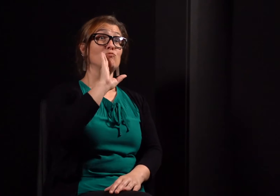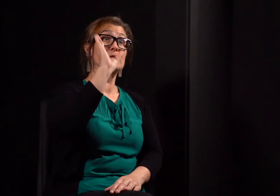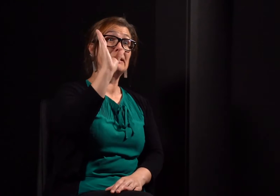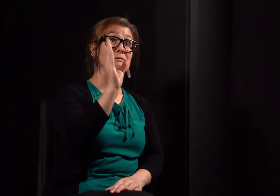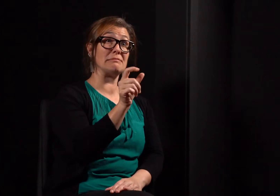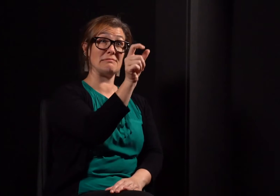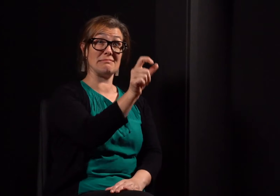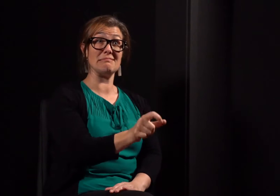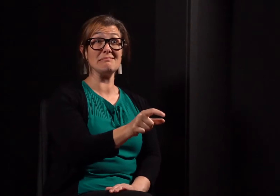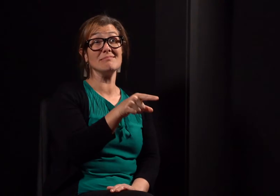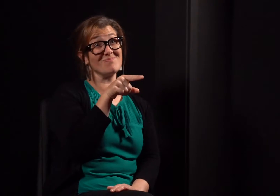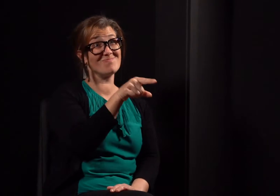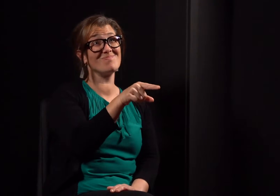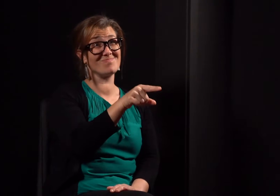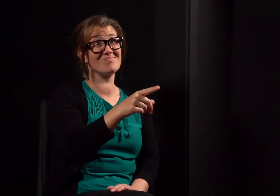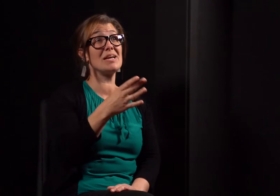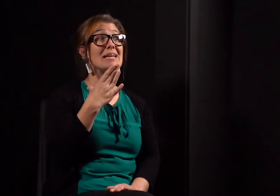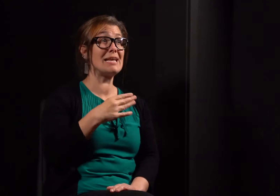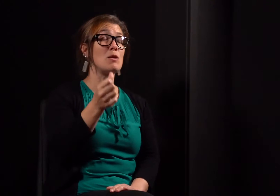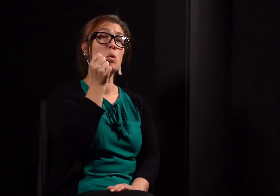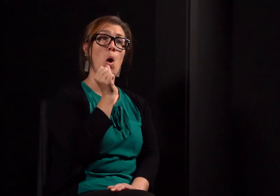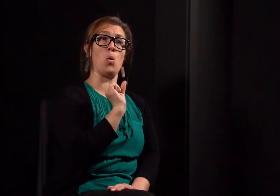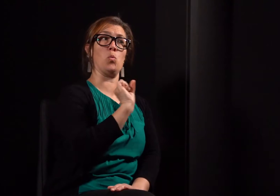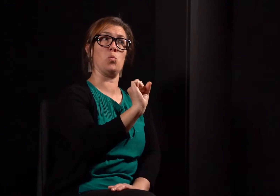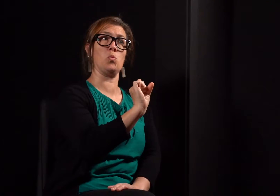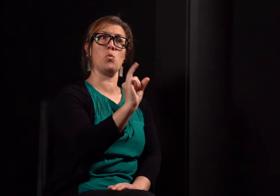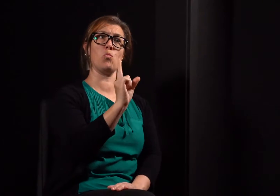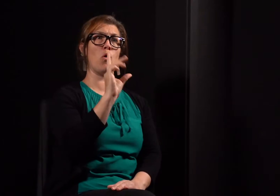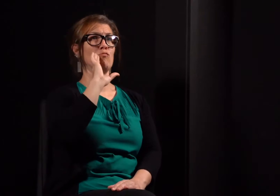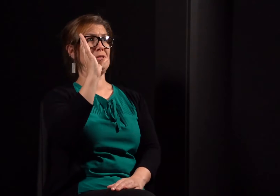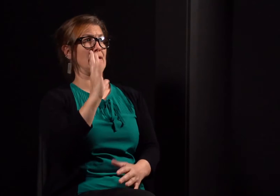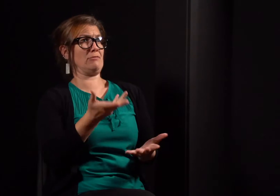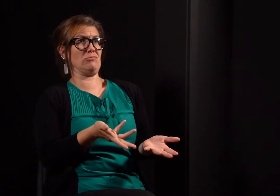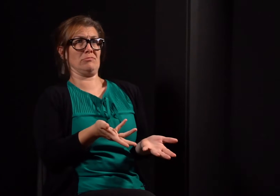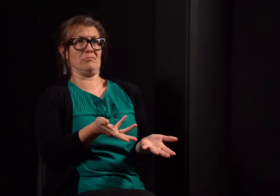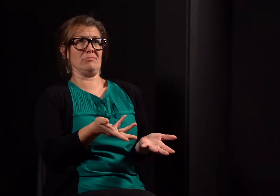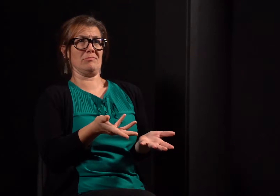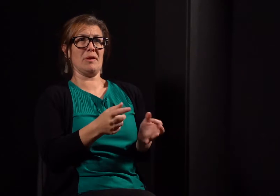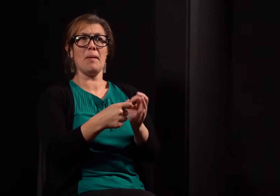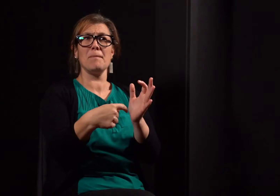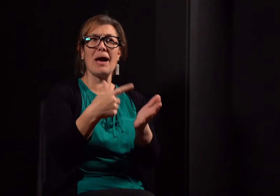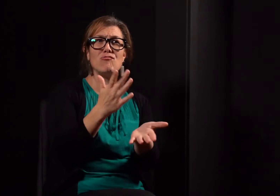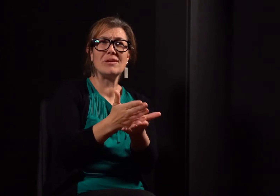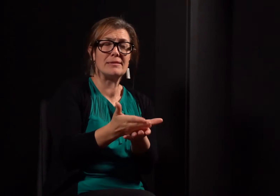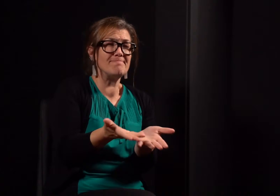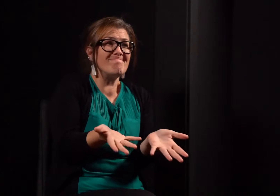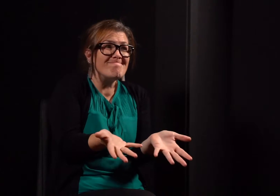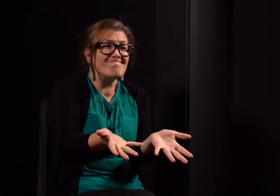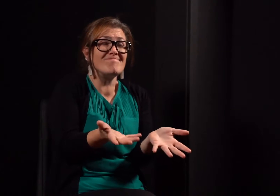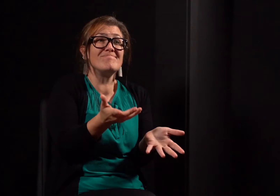Yeah, I think, particularly when it comes to a deaf presenter, you really need to know what their presentation will be about.